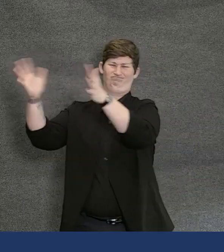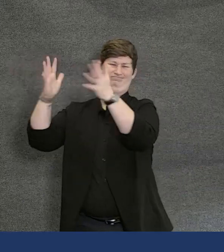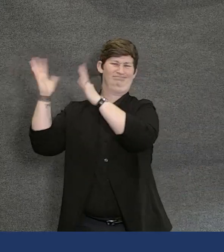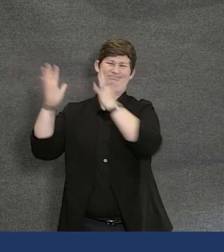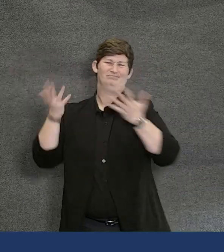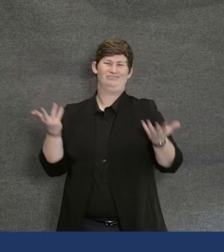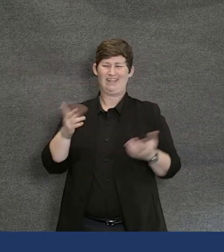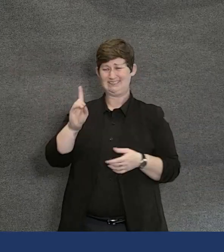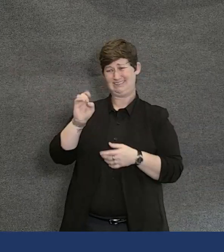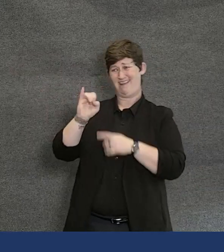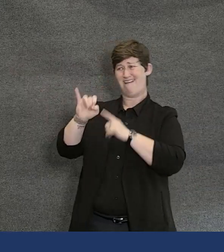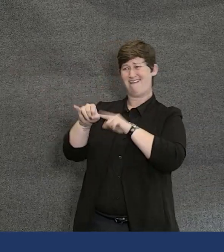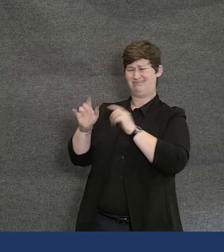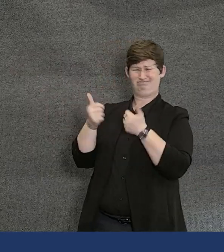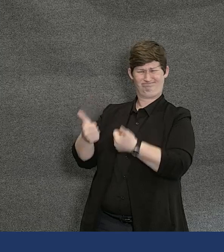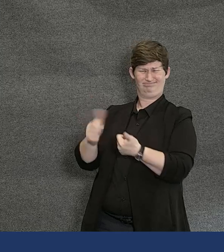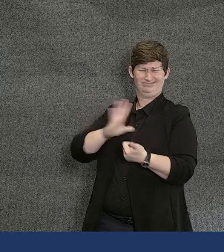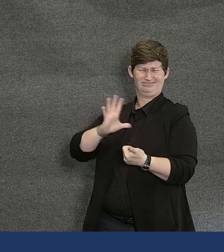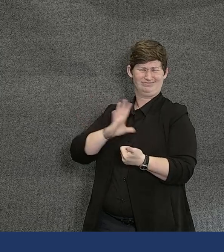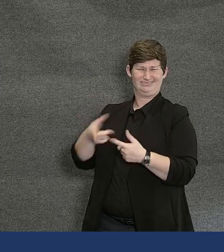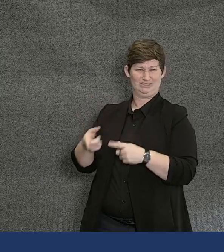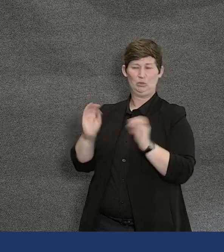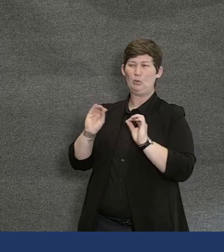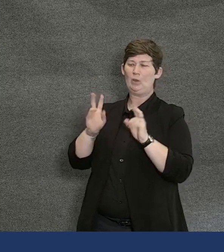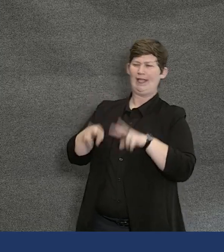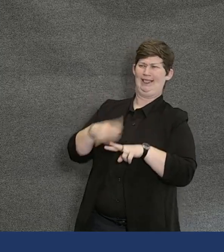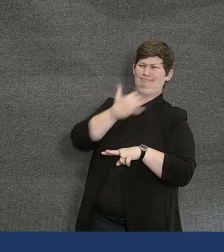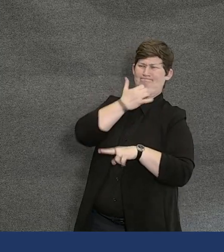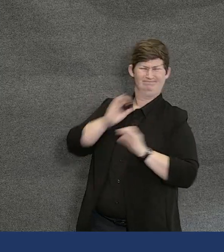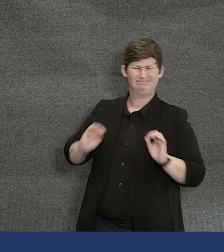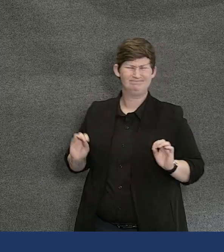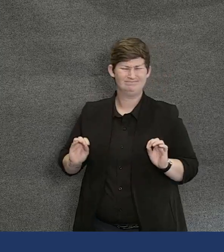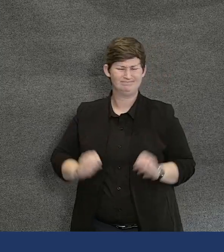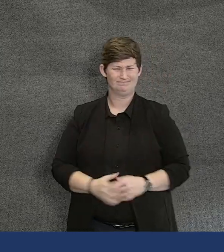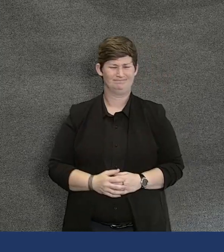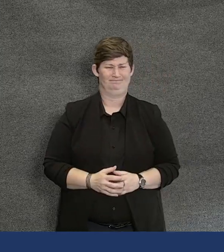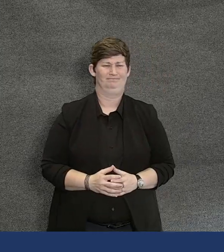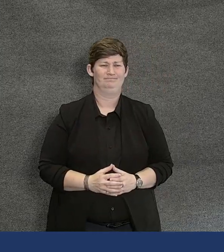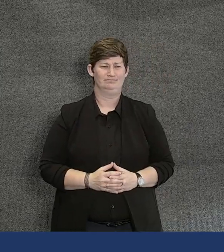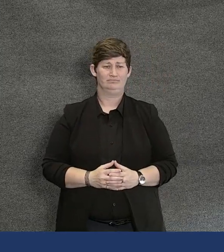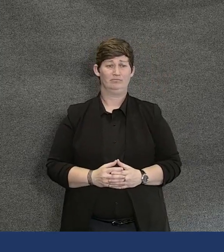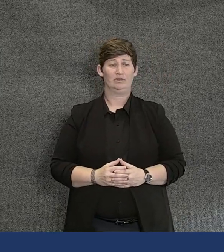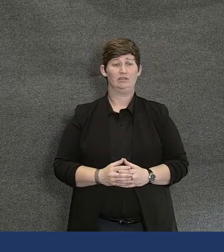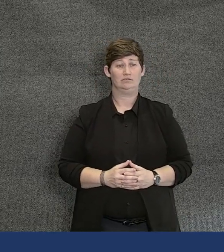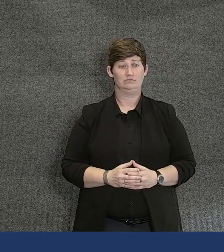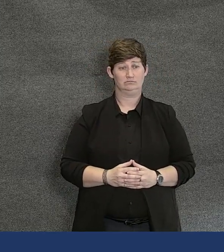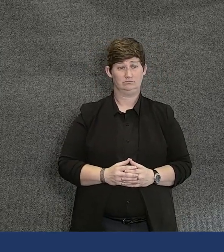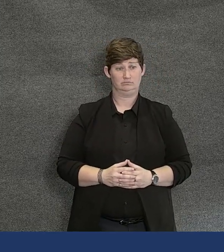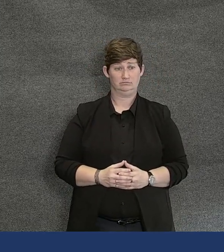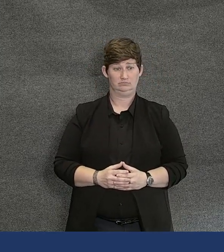It is against the law, under the 1964 Civil Rights Act,